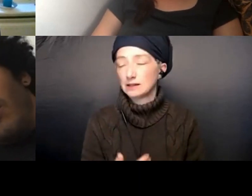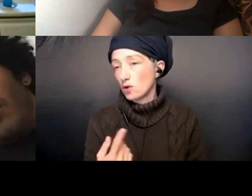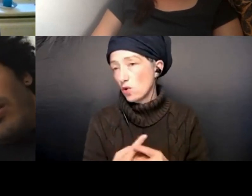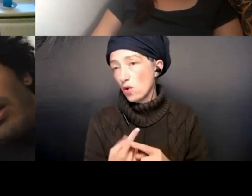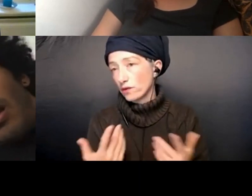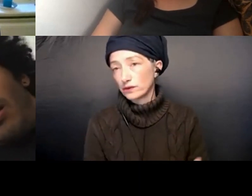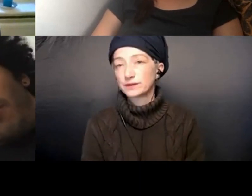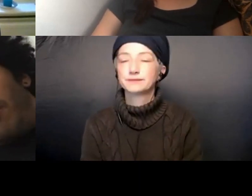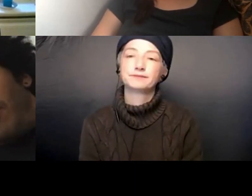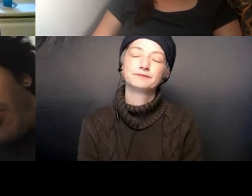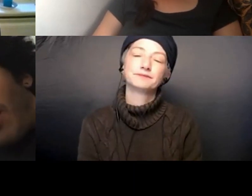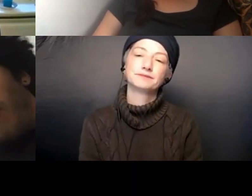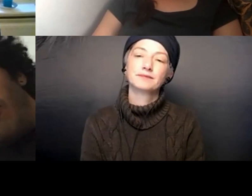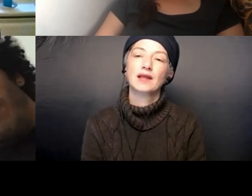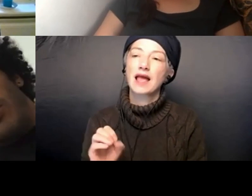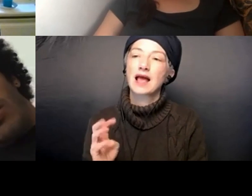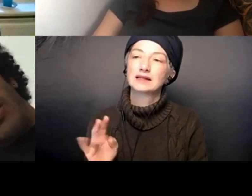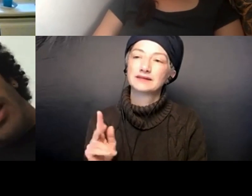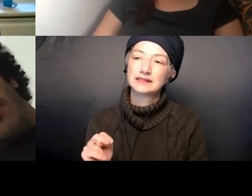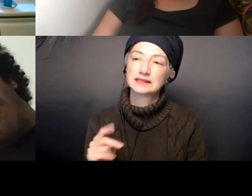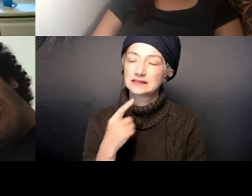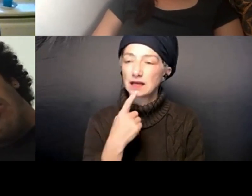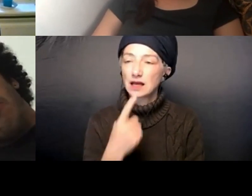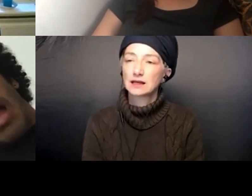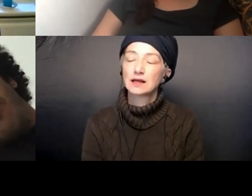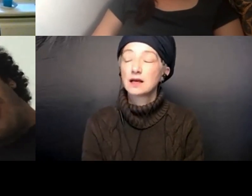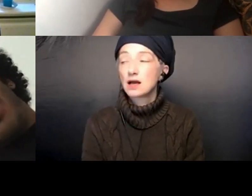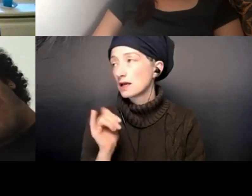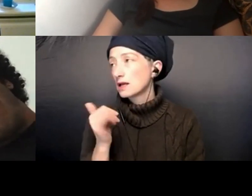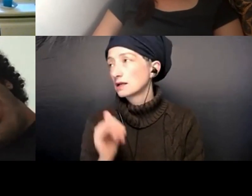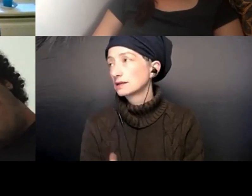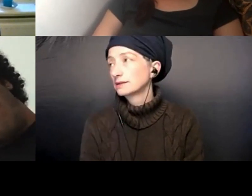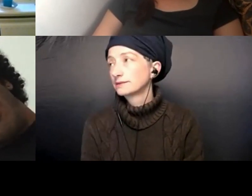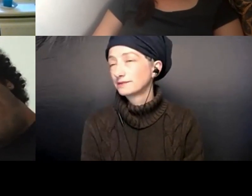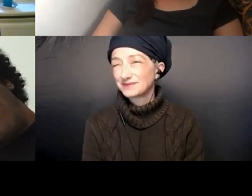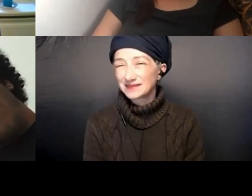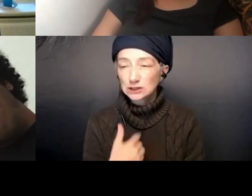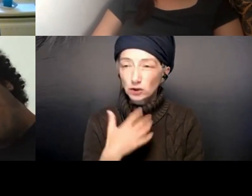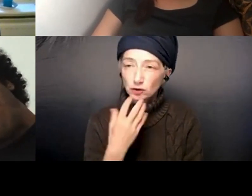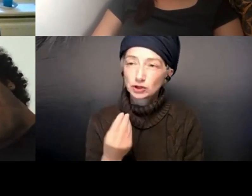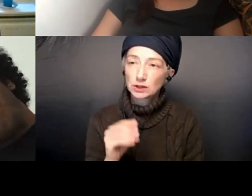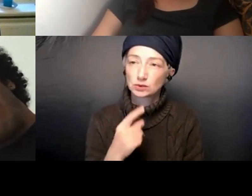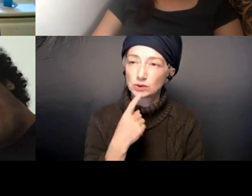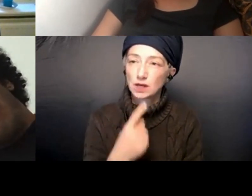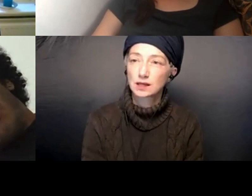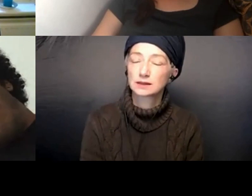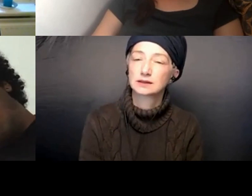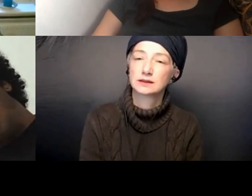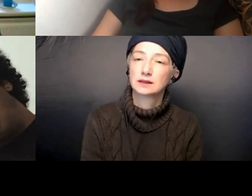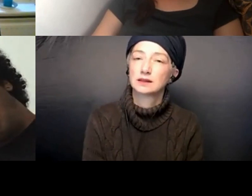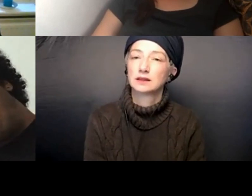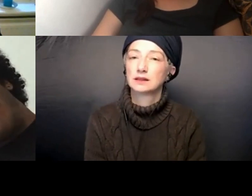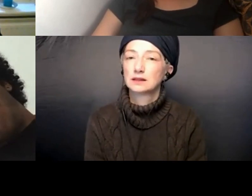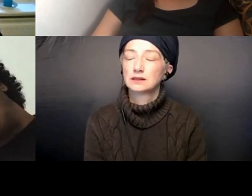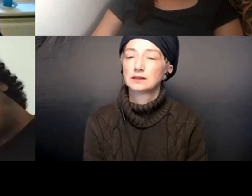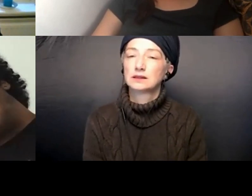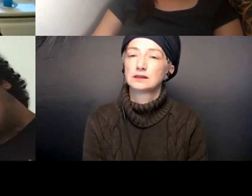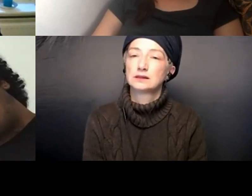Edwin Ramirez: Yeah, this is Edwin speaking. And I would add to that that because we got to know each other